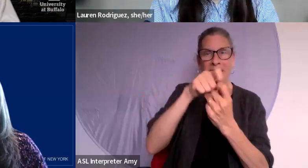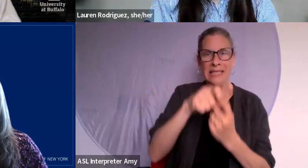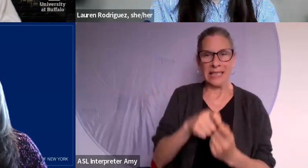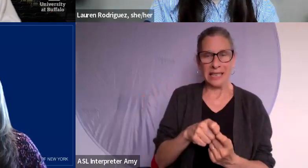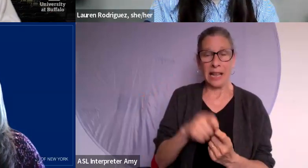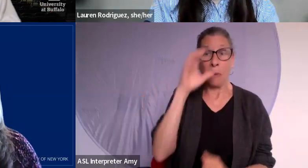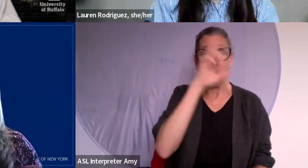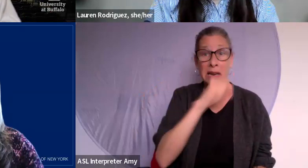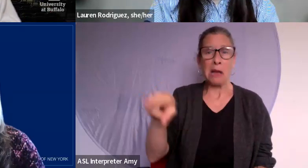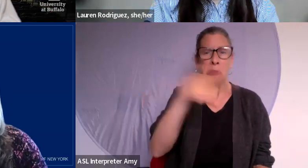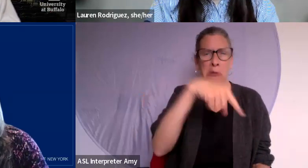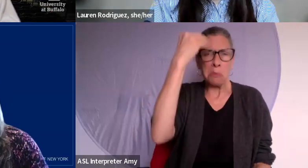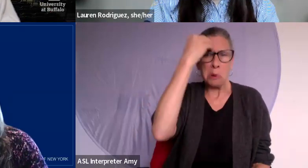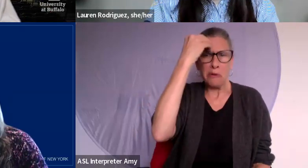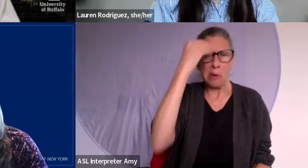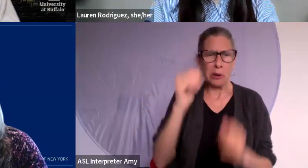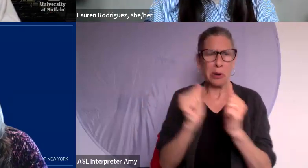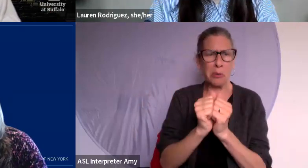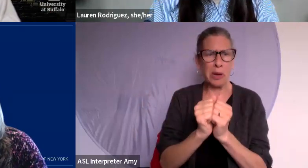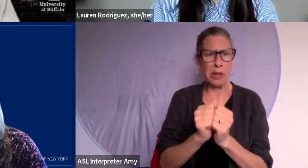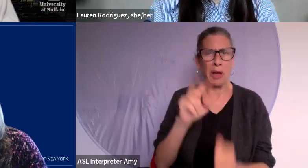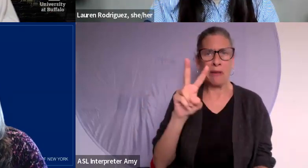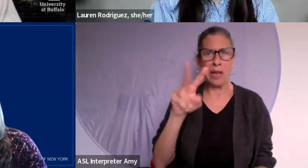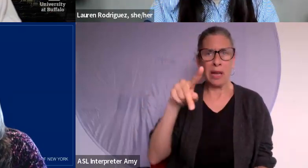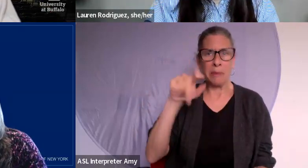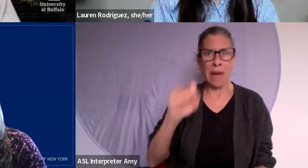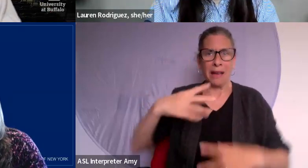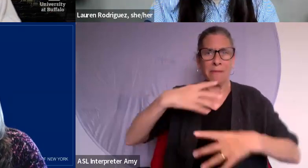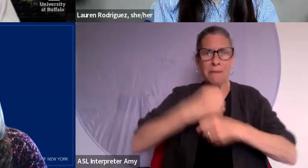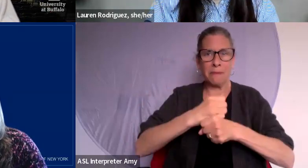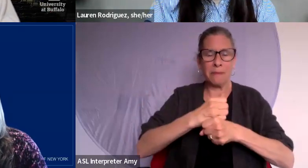you are familiar with VPAT, that is an acronym. For Voluntary